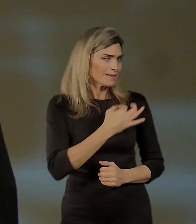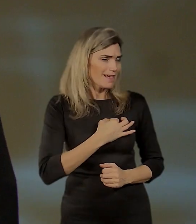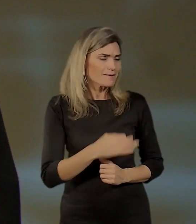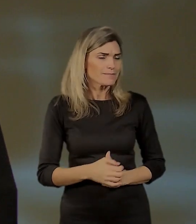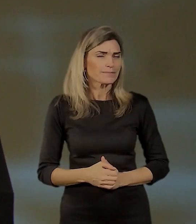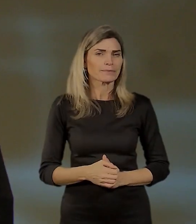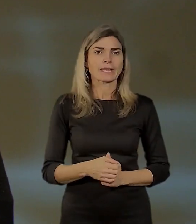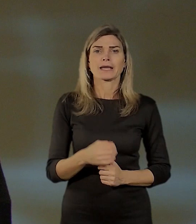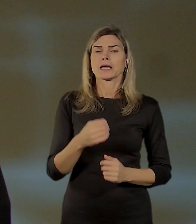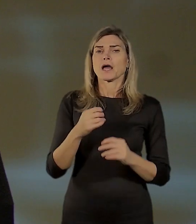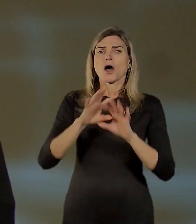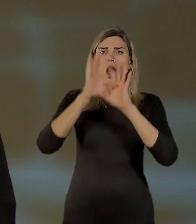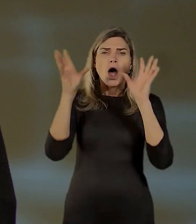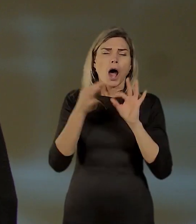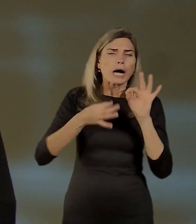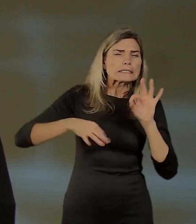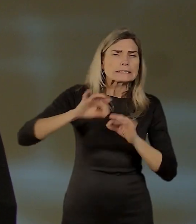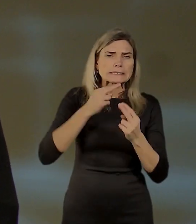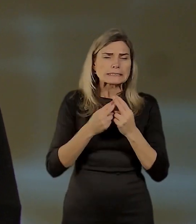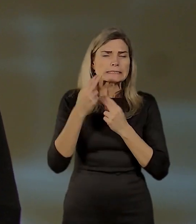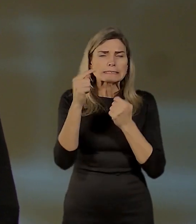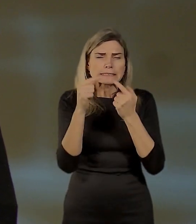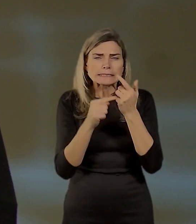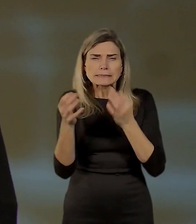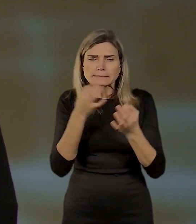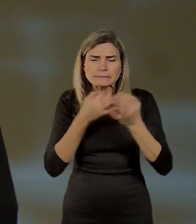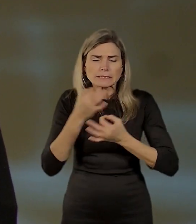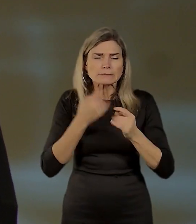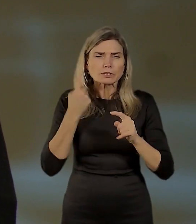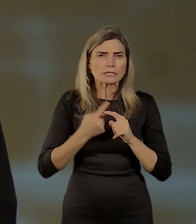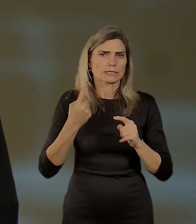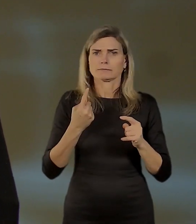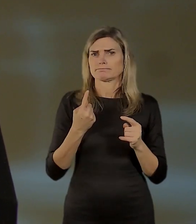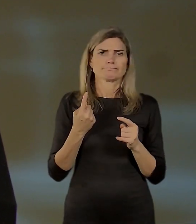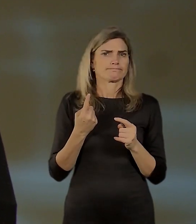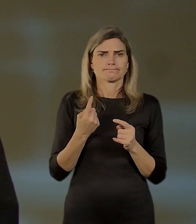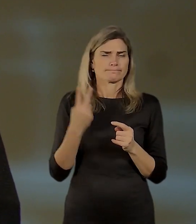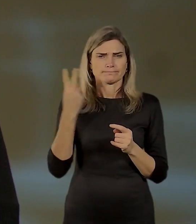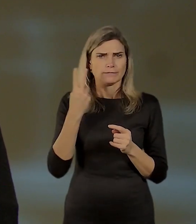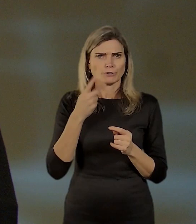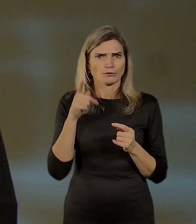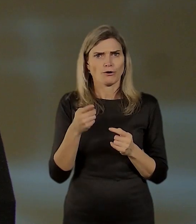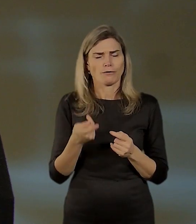we are looking to the future. And we are ready and preparing